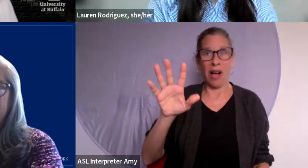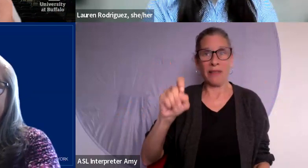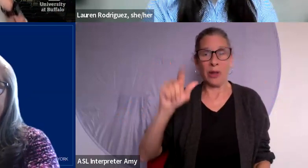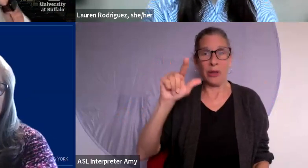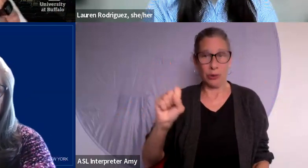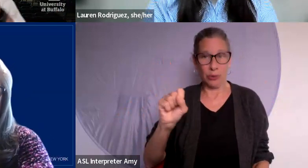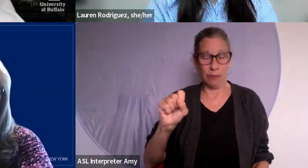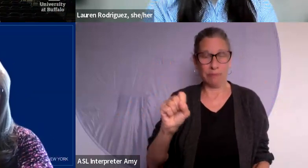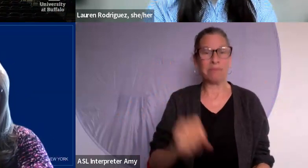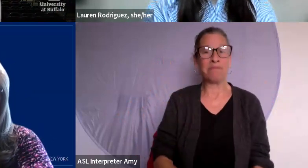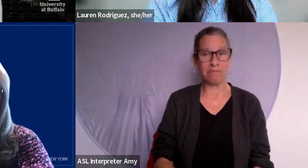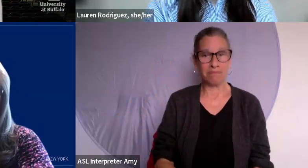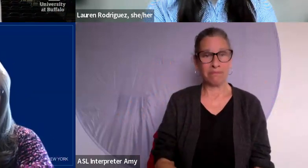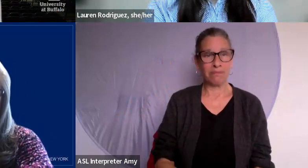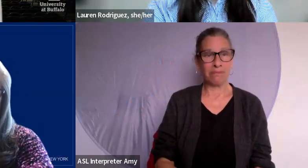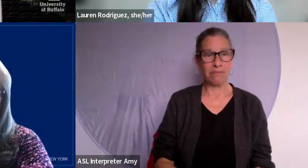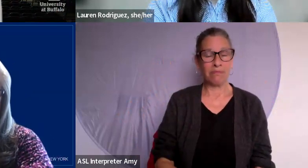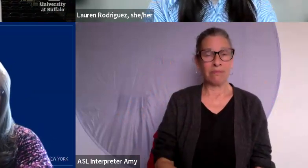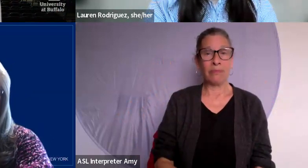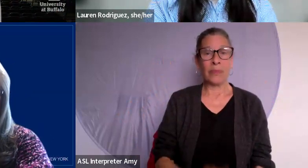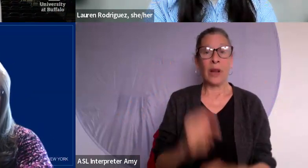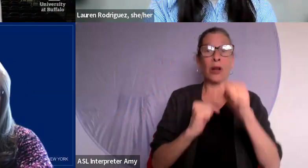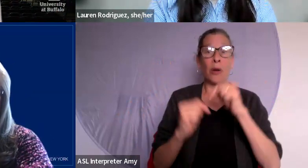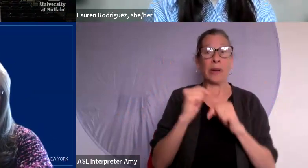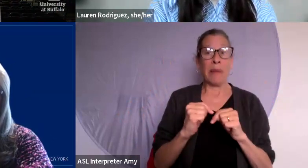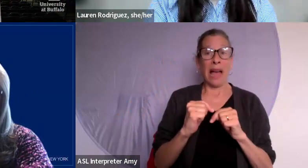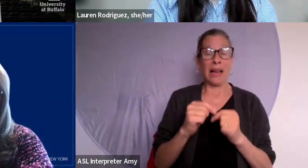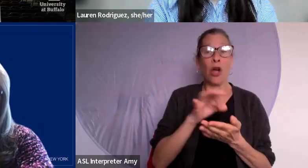five. So for going back, and now scoring the tool, anything that